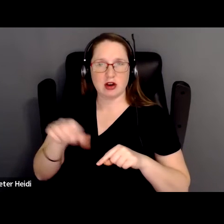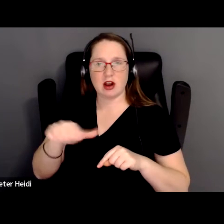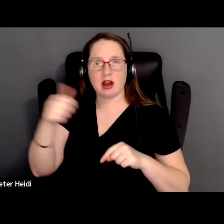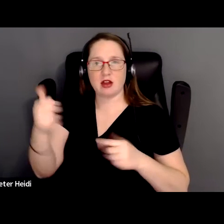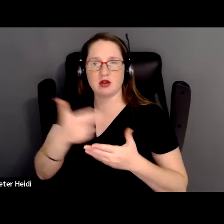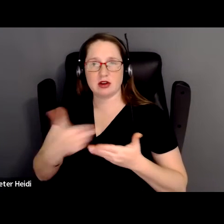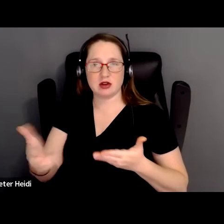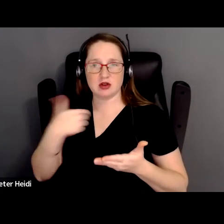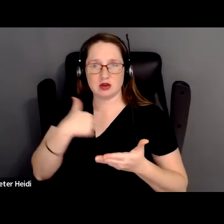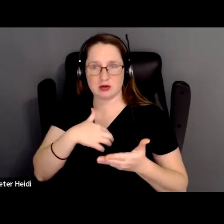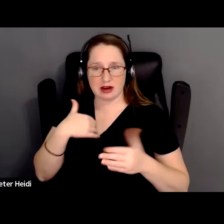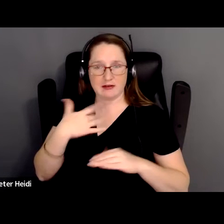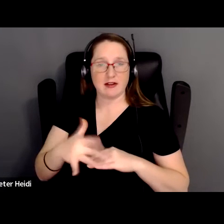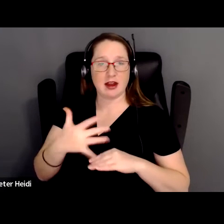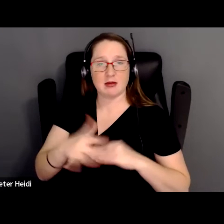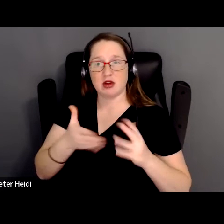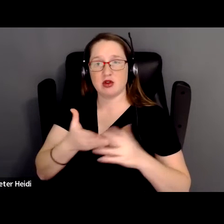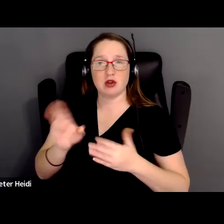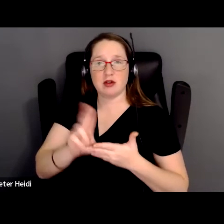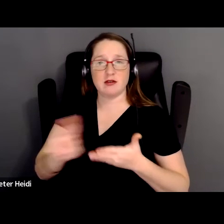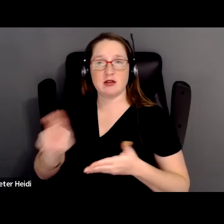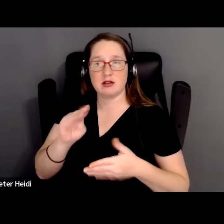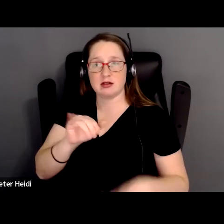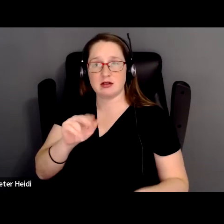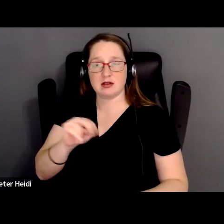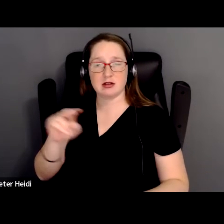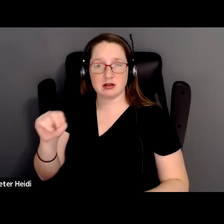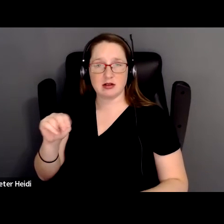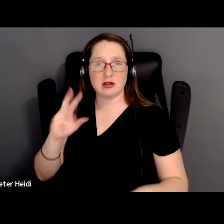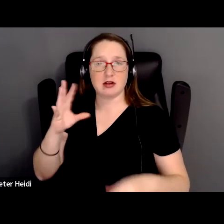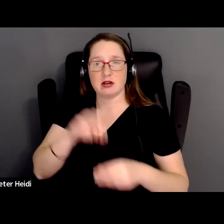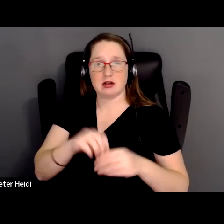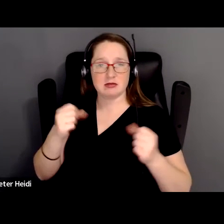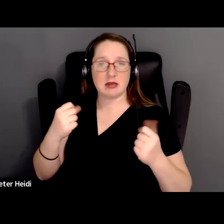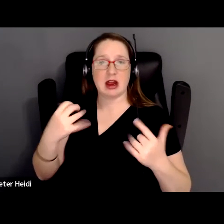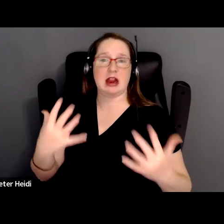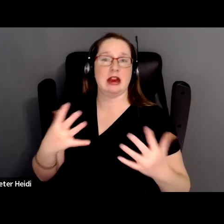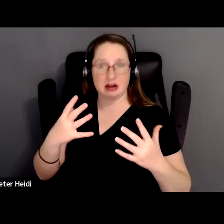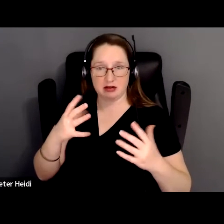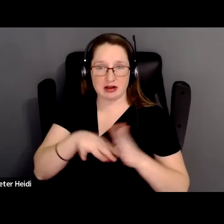That we have available through the University of Minnesota include several that are developed by the risk project.